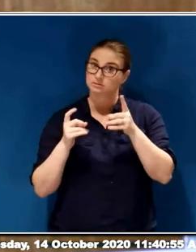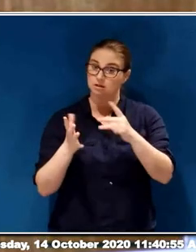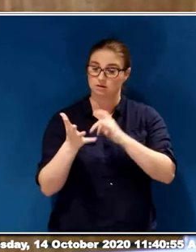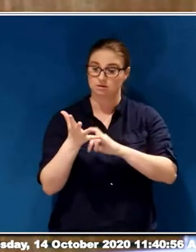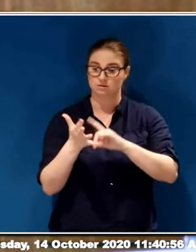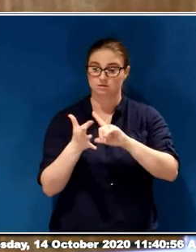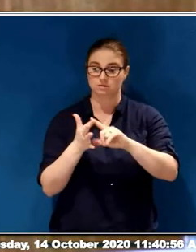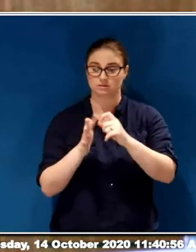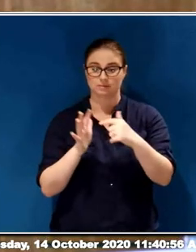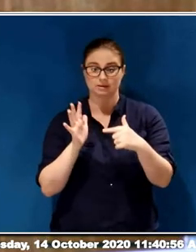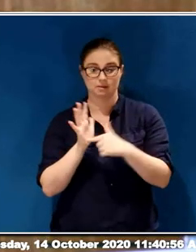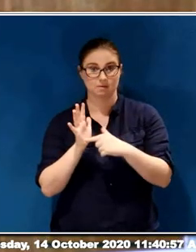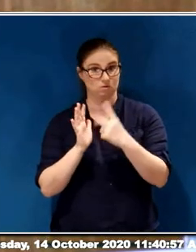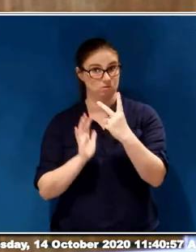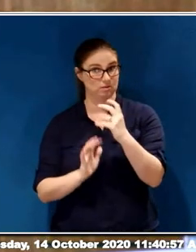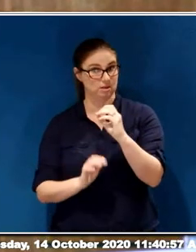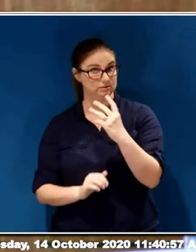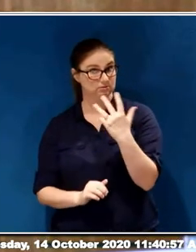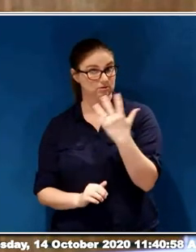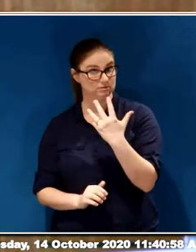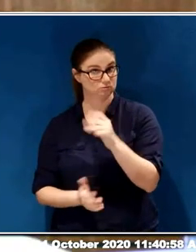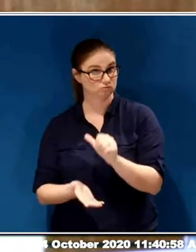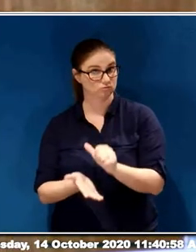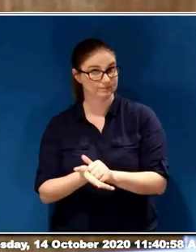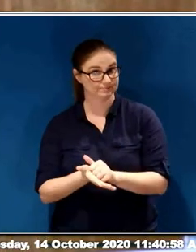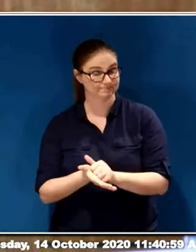That's correct, (a) we needed to wait for a placement and